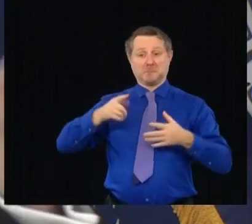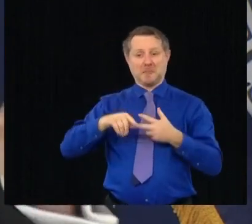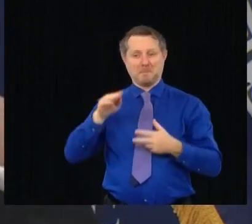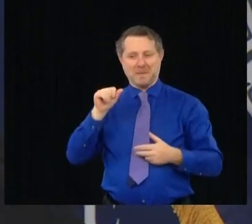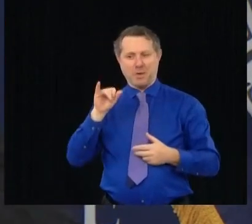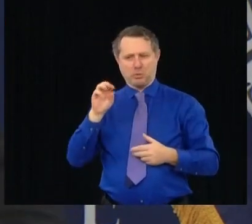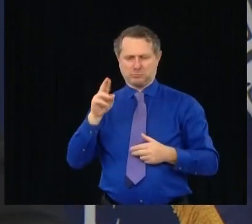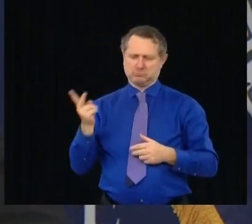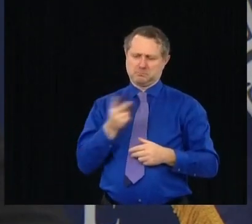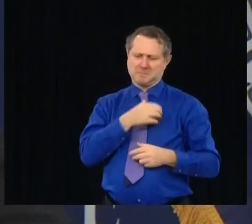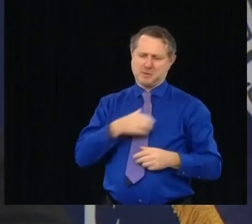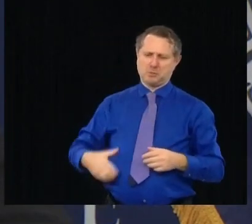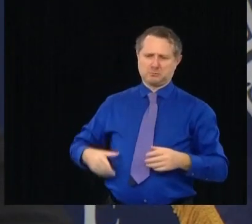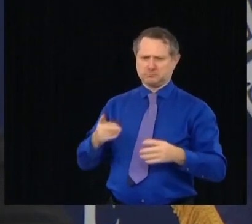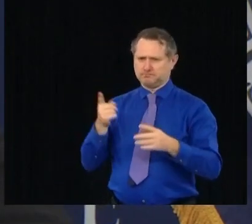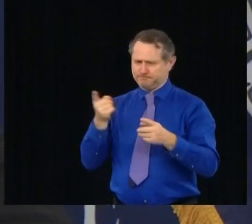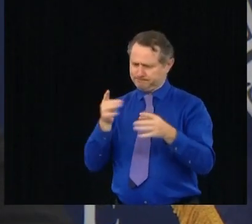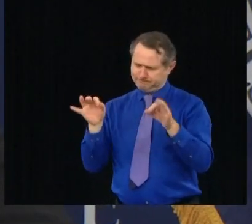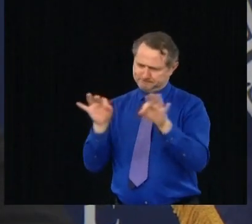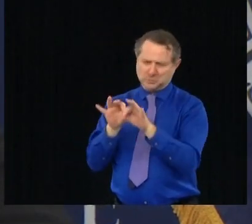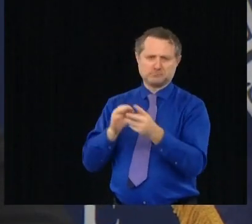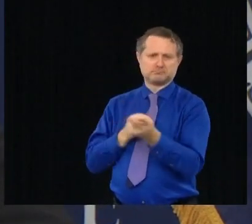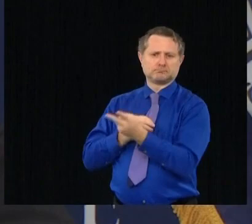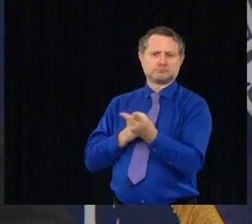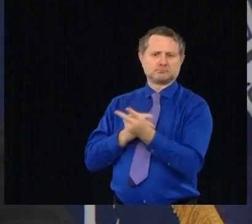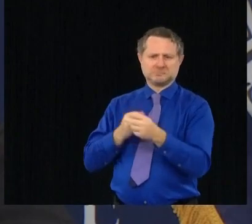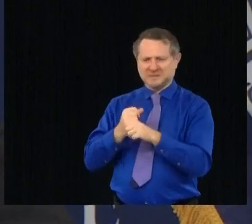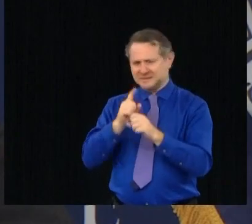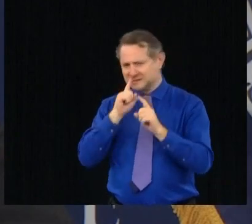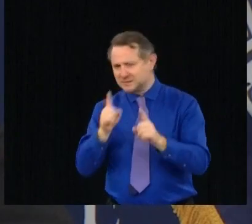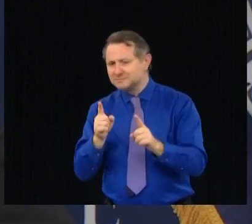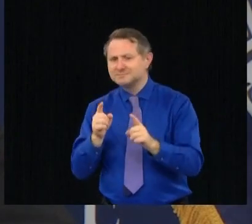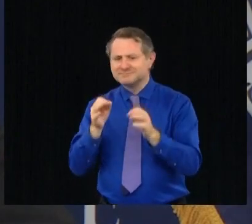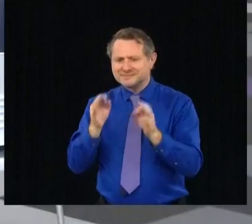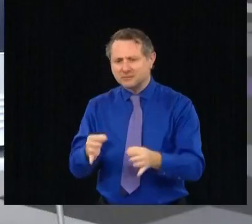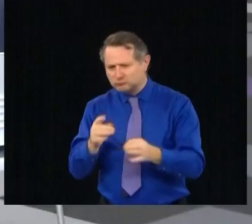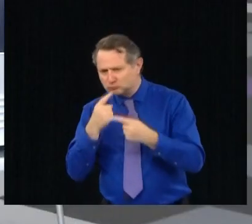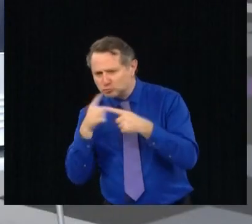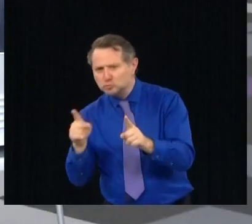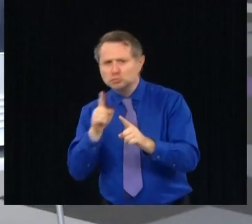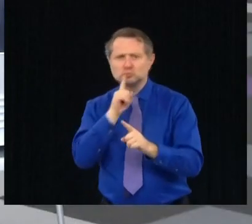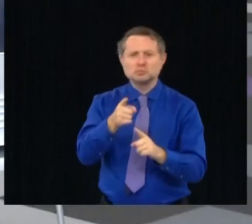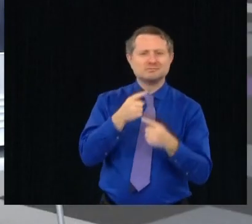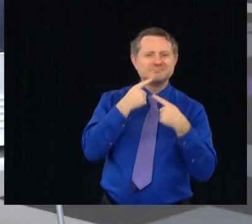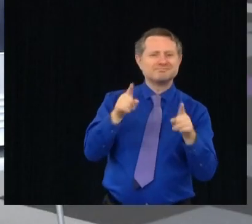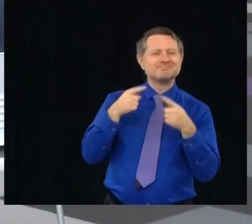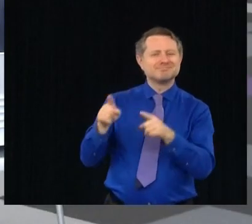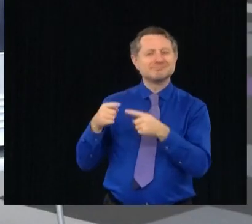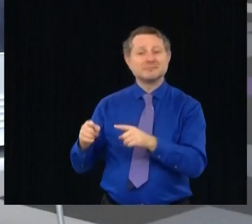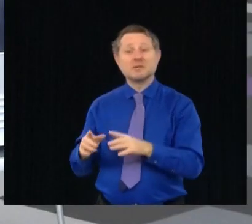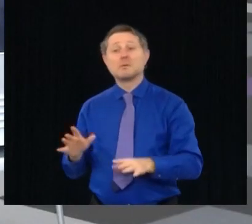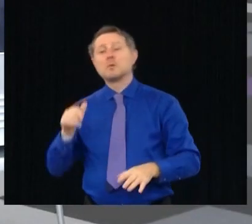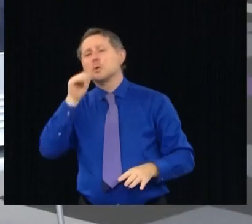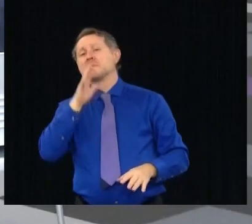TAILORED TO THAT COMMUNITY AND THAT REGION AND THAT'S WHY THE COUNTY EXECUTIVES AND MAYOR WILL BE SO IMPORTANT IN ACTUALLY